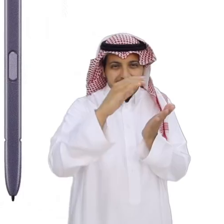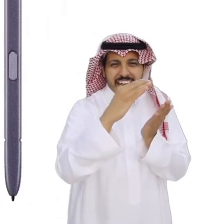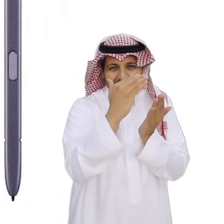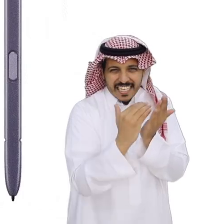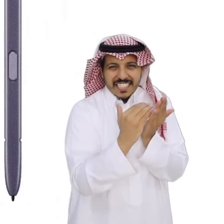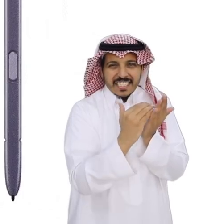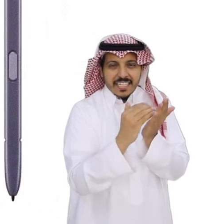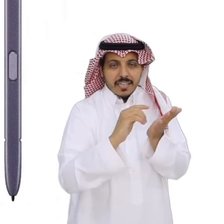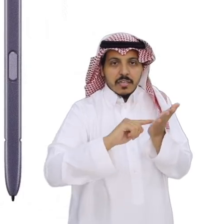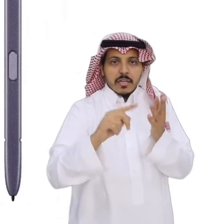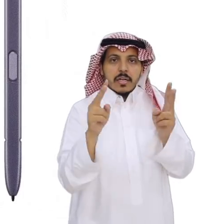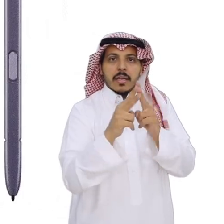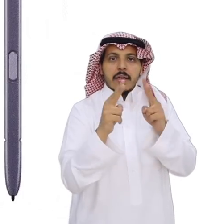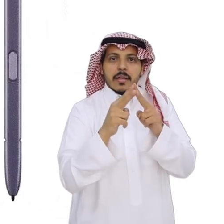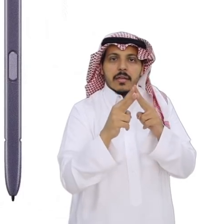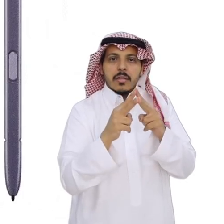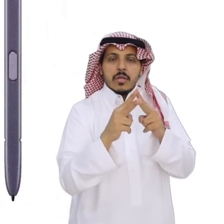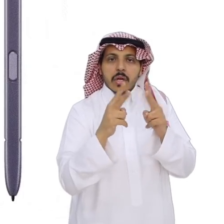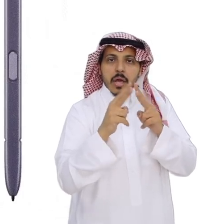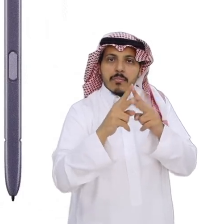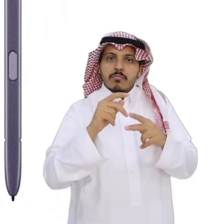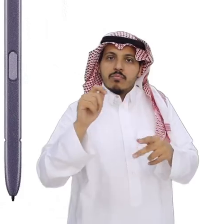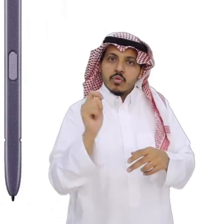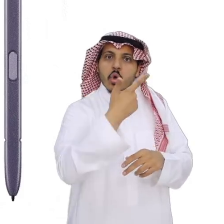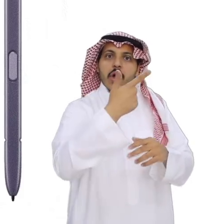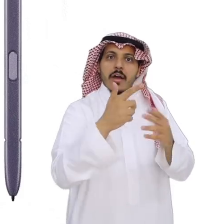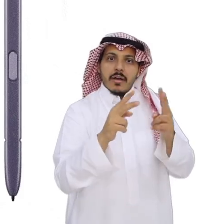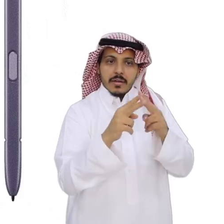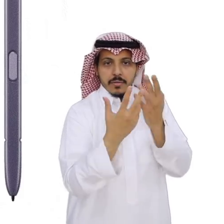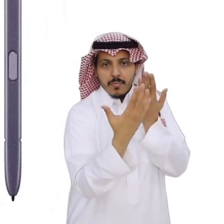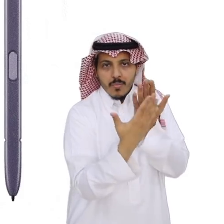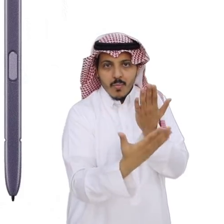It will have quickcharge 4 feature.